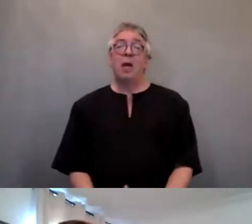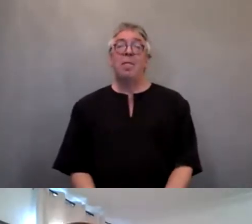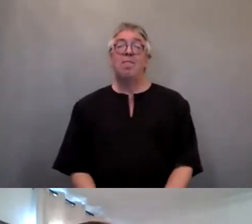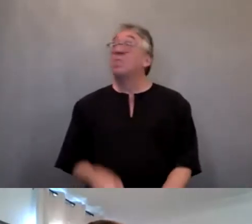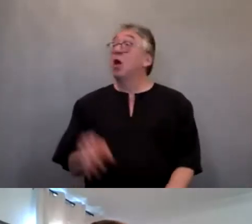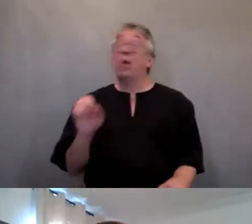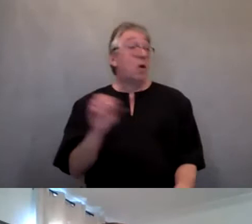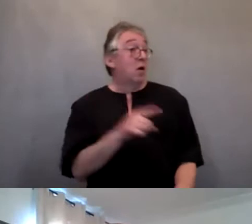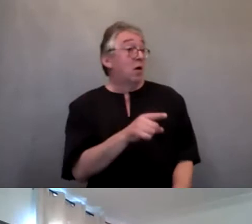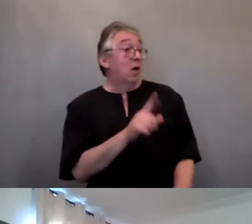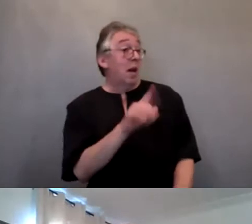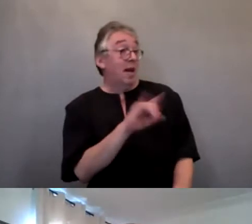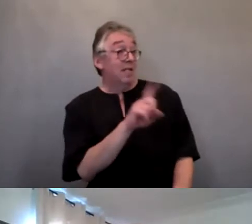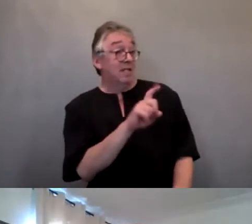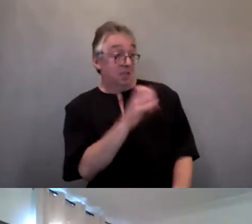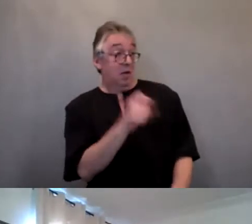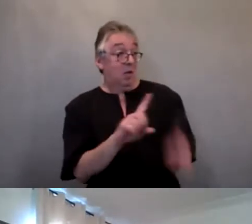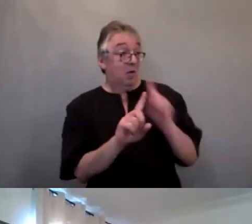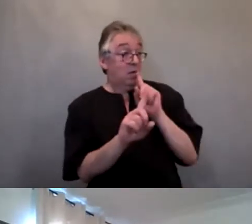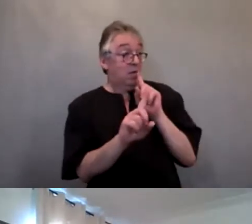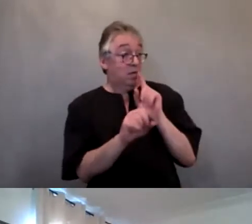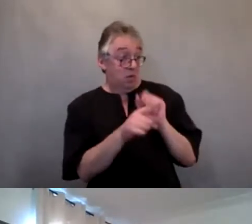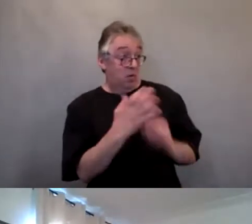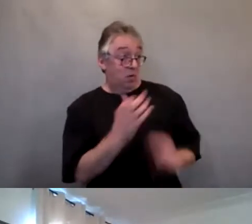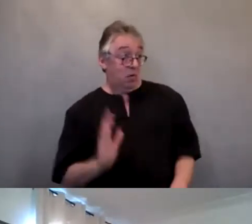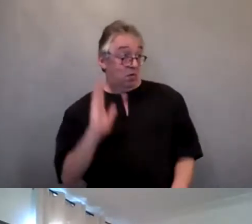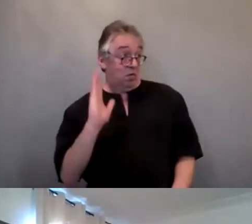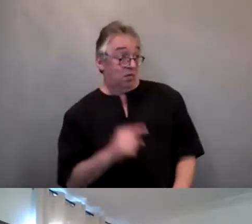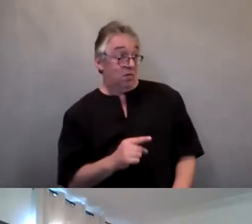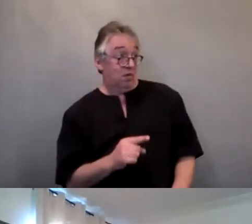sometimes to read their stories. >> AVI BLAU: Thank you